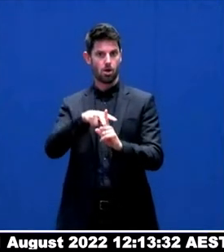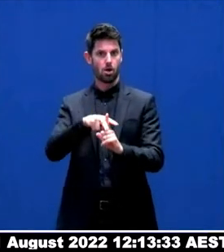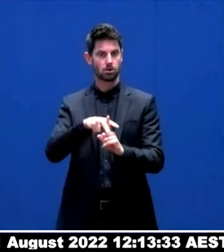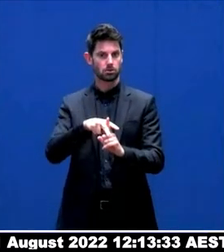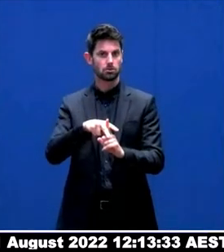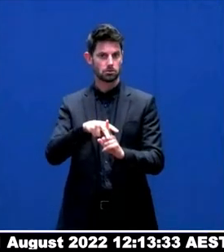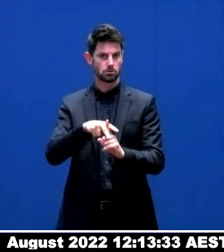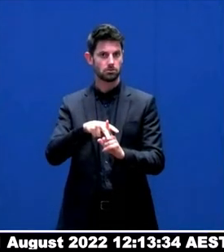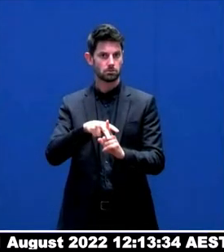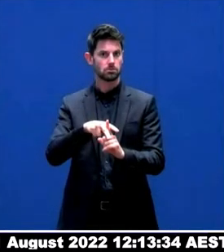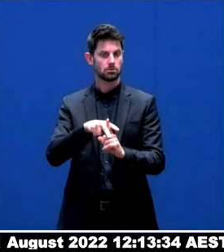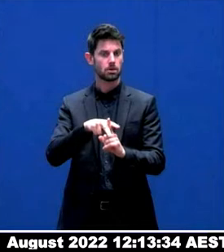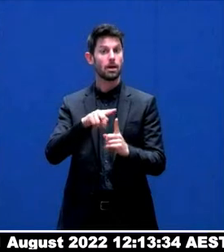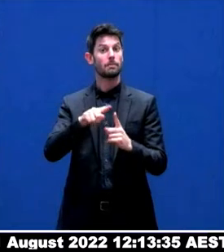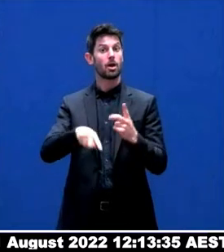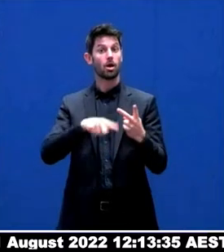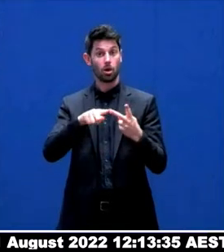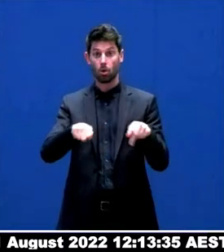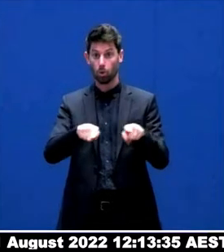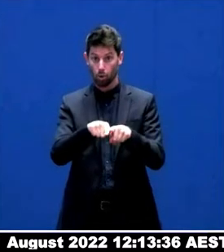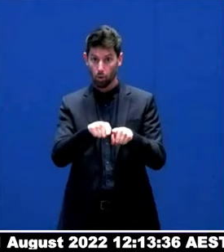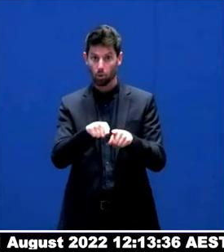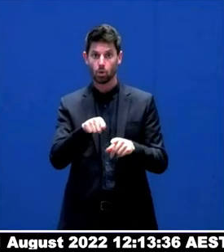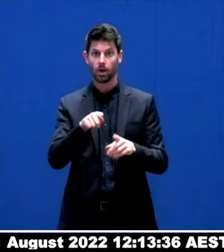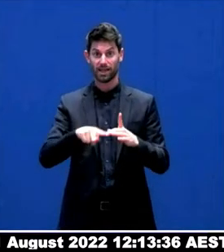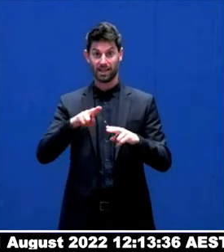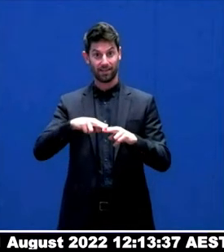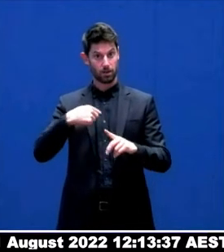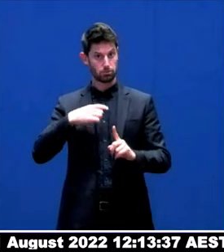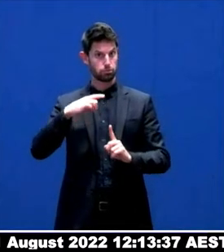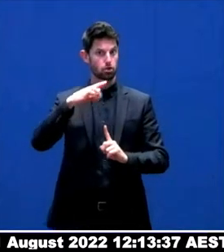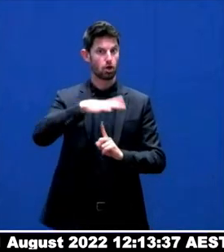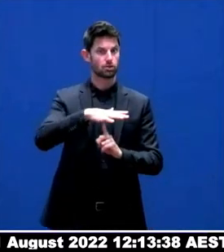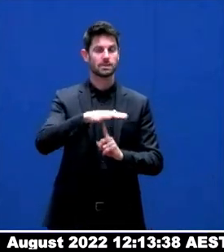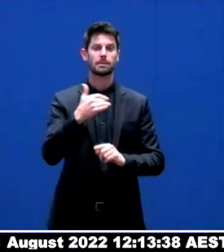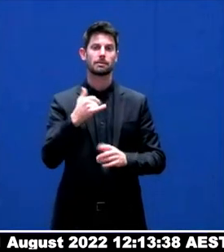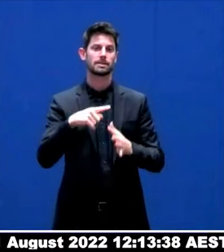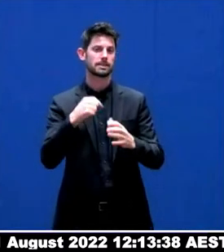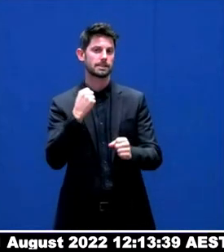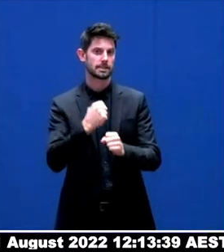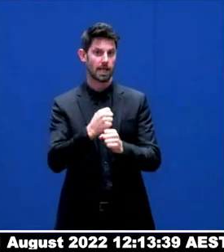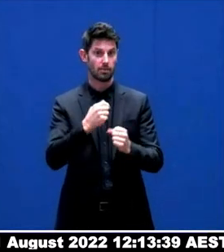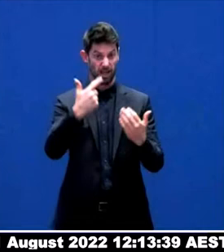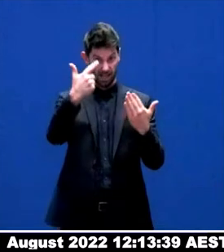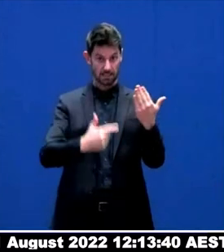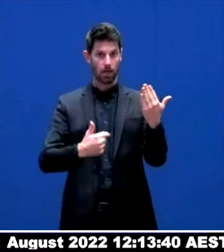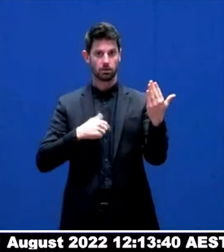might also apply in a priority setting where you might go up the list and not be waiting